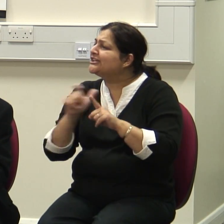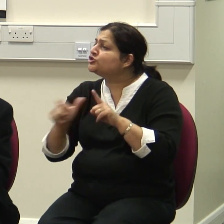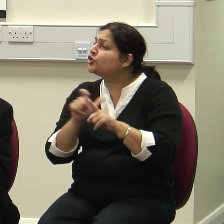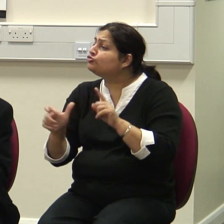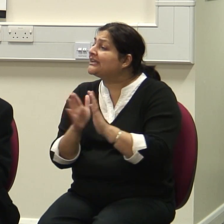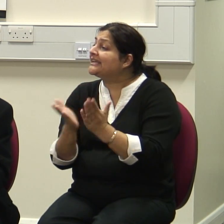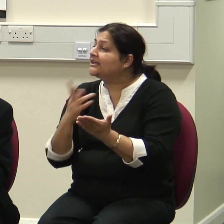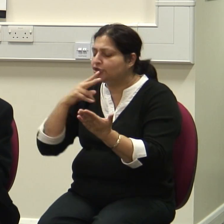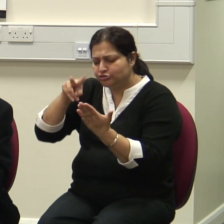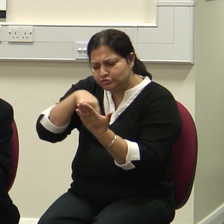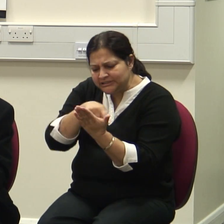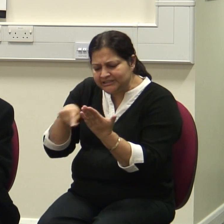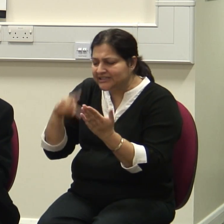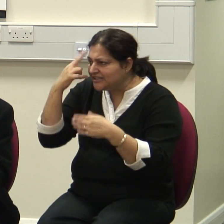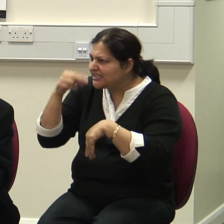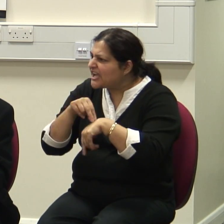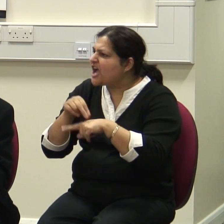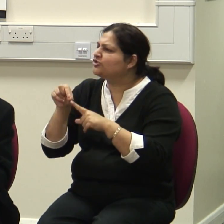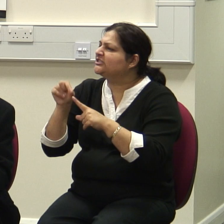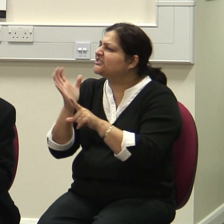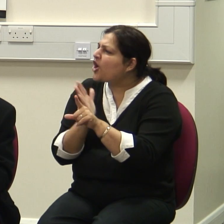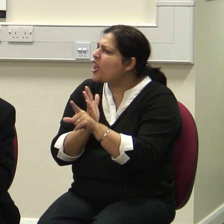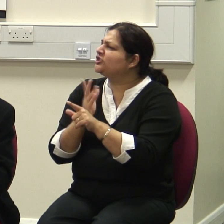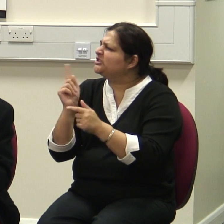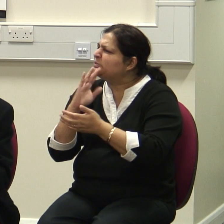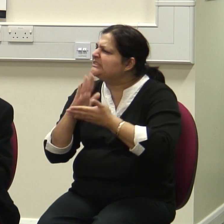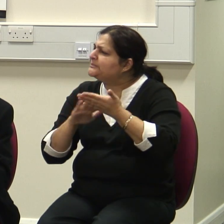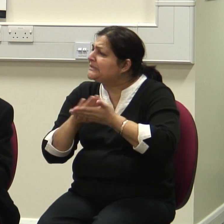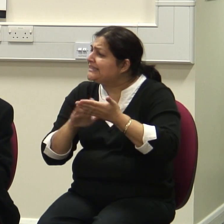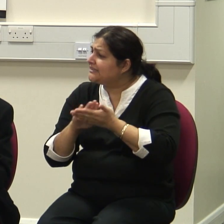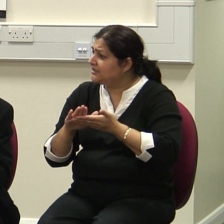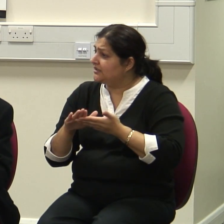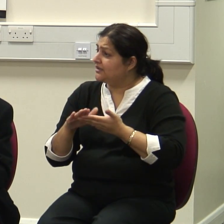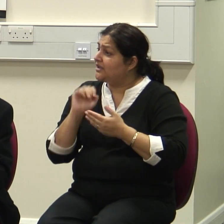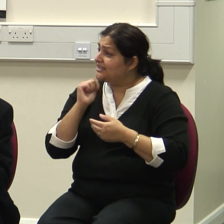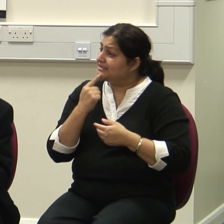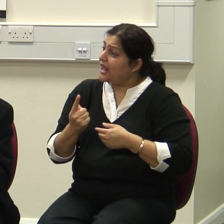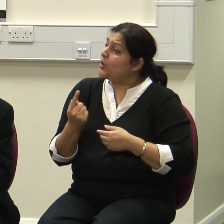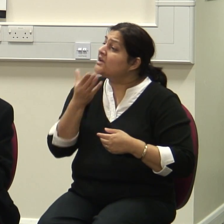and psychiatry, psychology, then Freud will be identified as a Viennese psychiatrist.